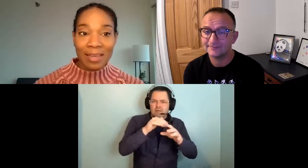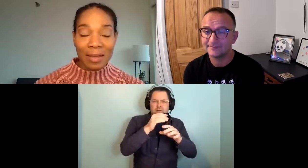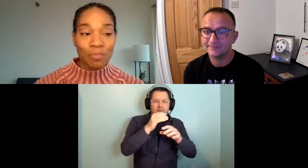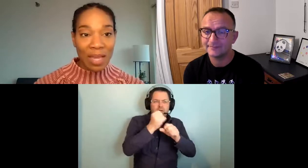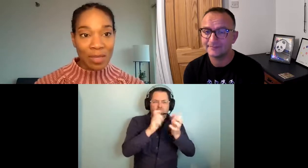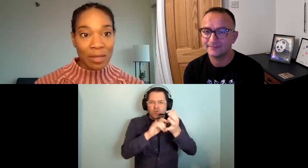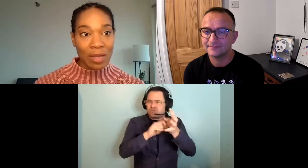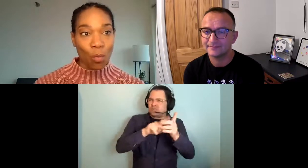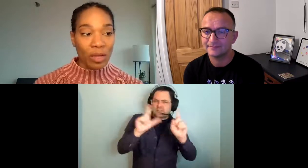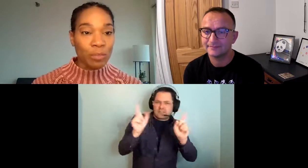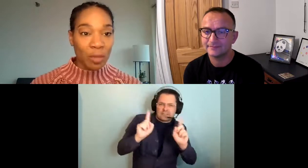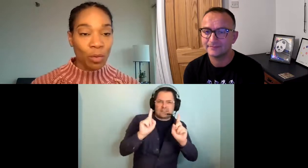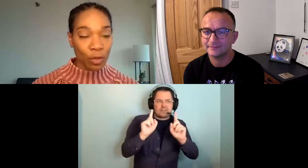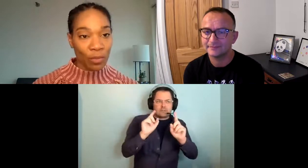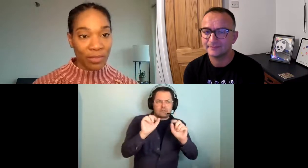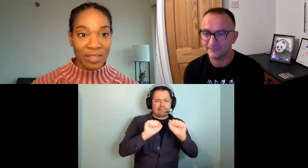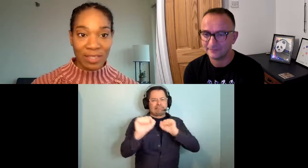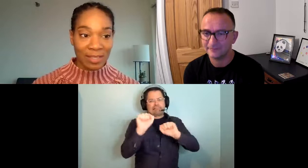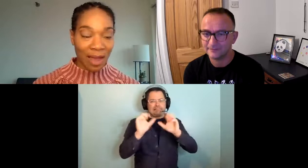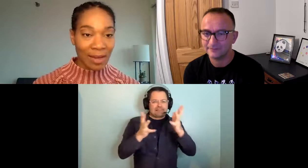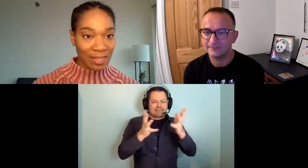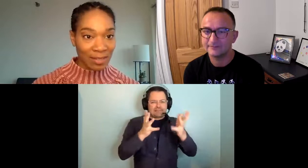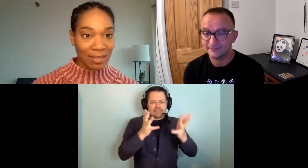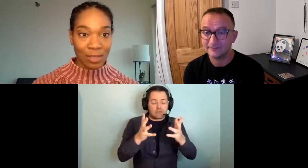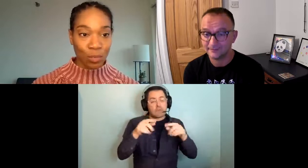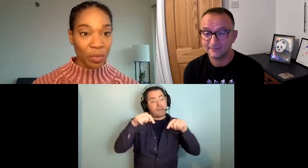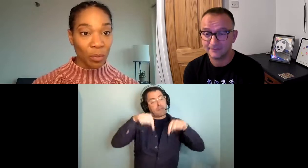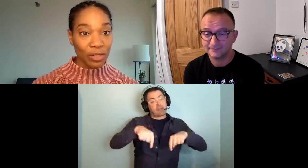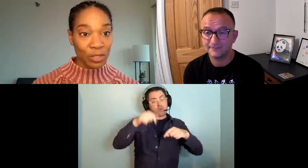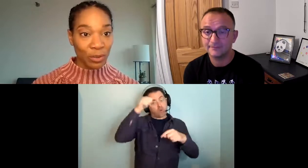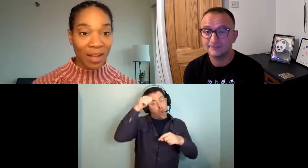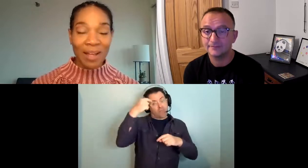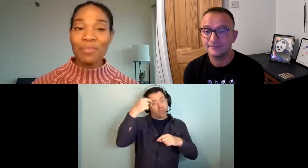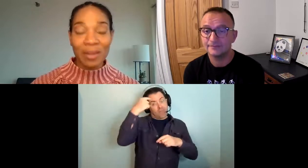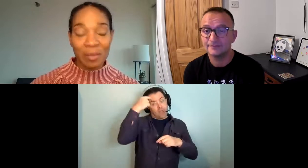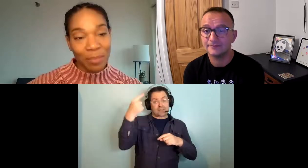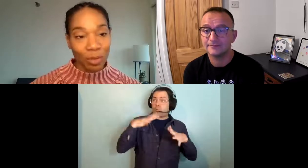this_is a true need and my mind I already have individuals, particularly_in the US, they are